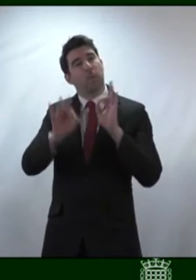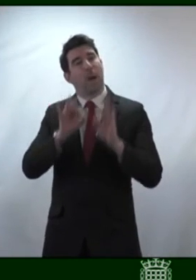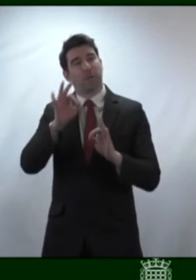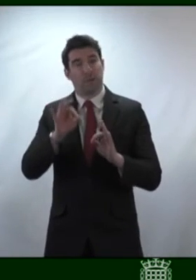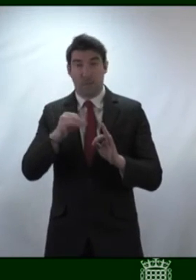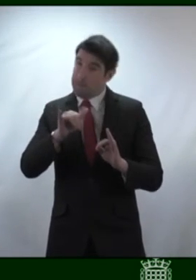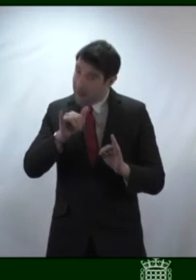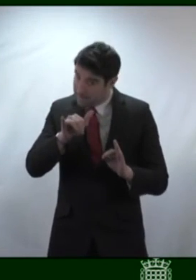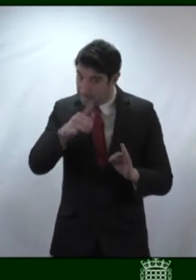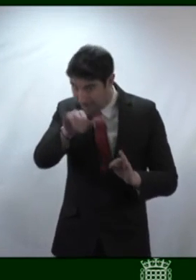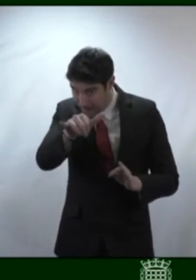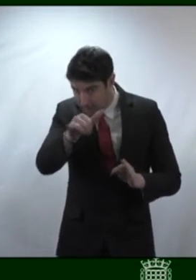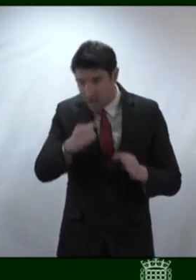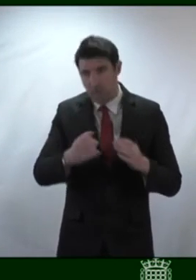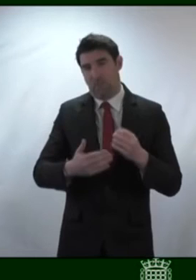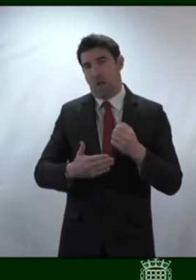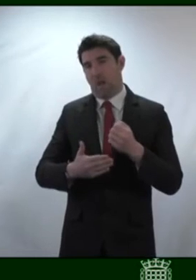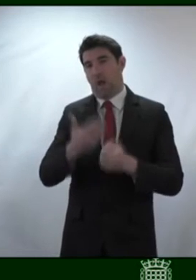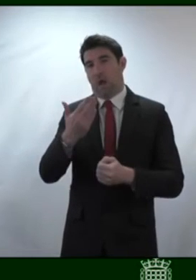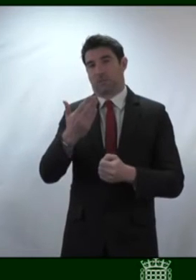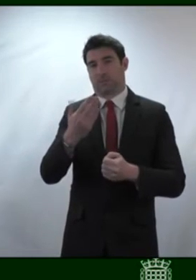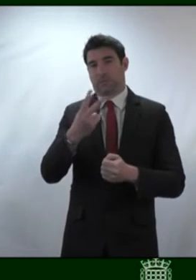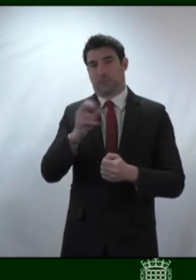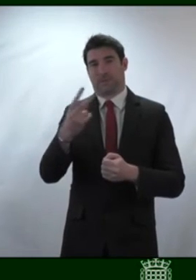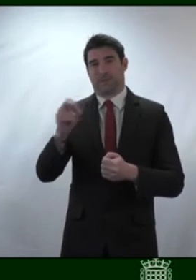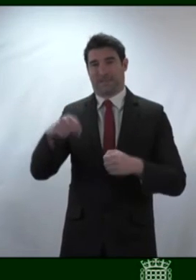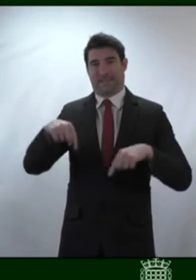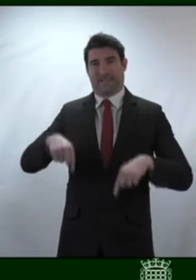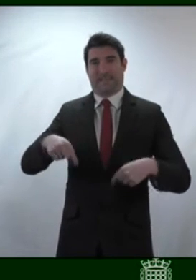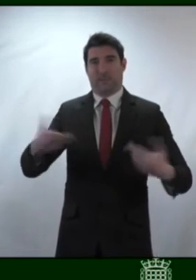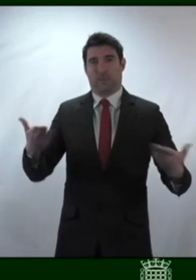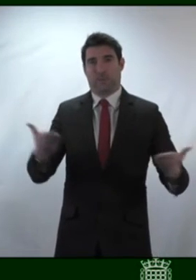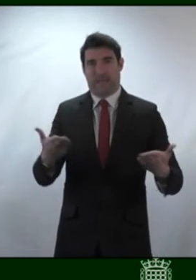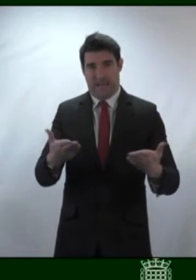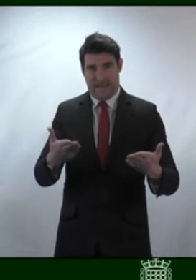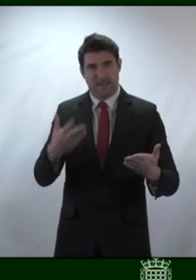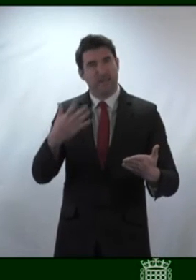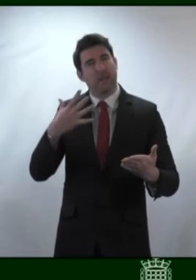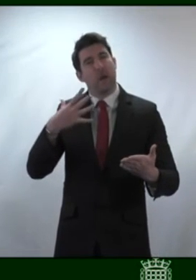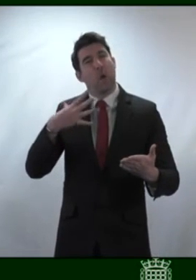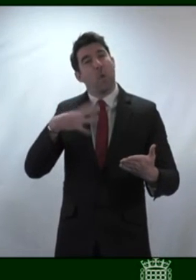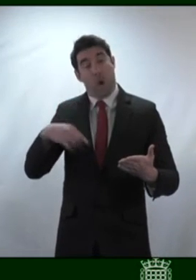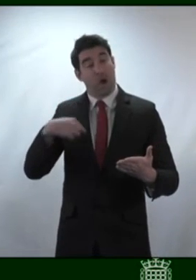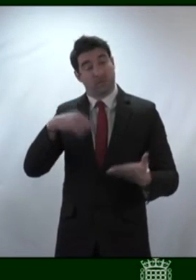12 months. Let me start at the beginning of the pandemic, when images from hospitals in Italy